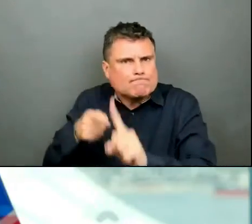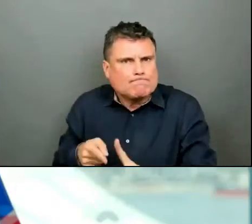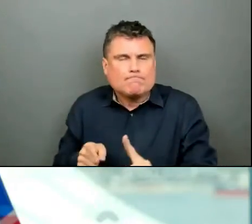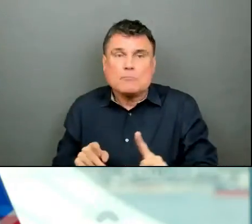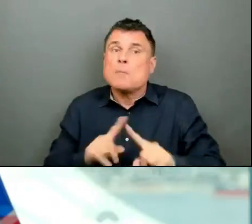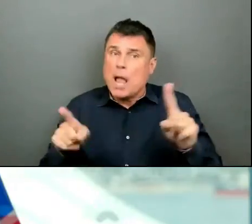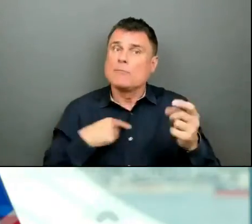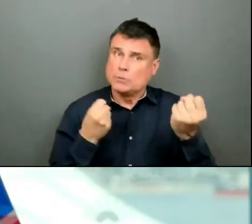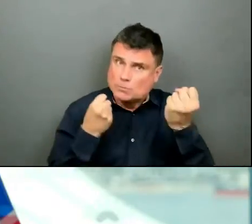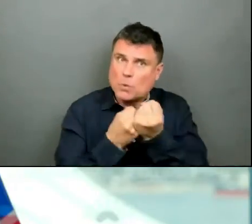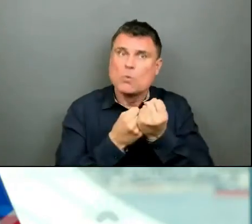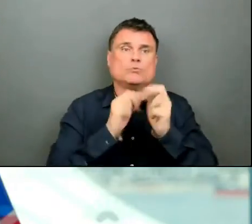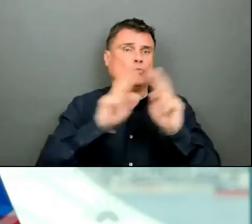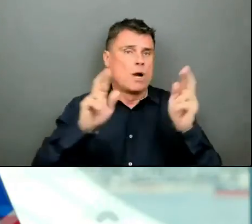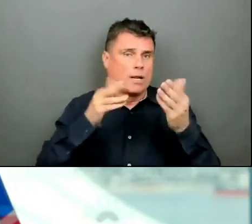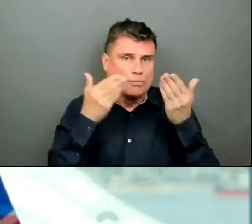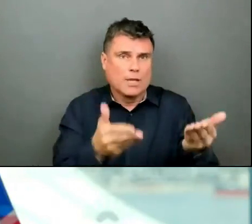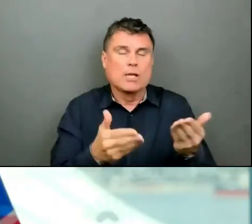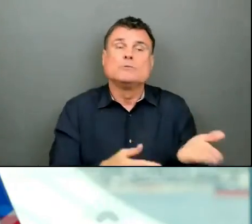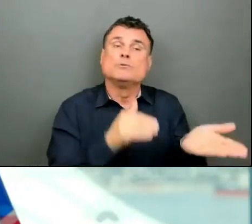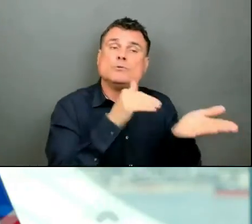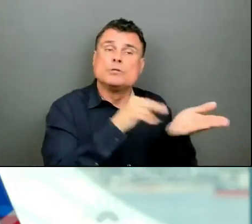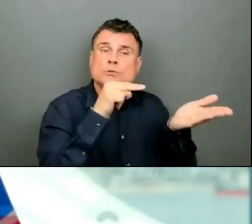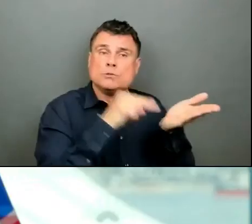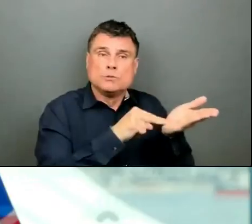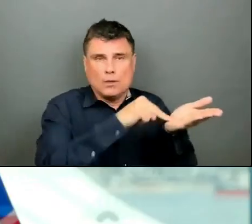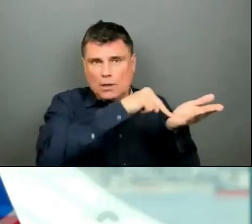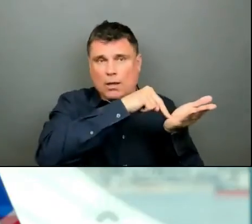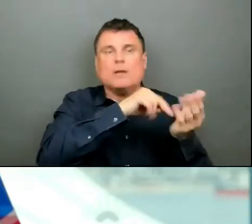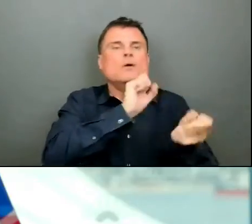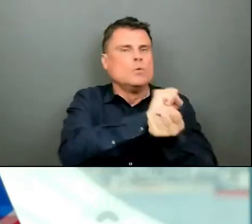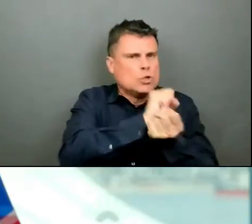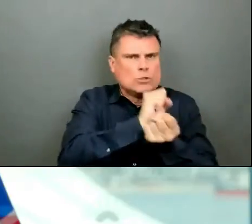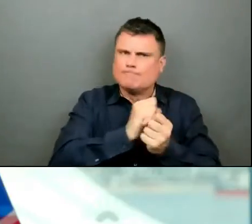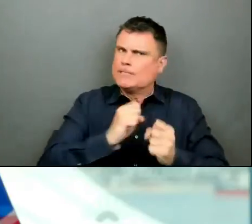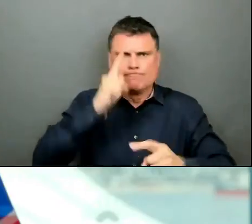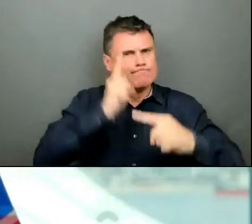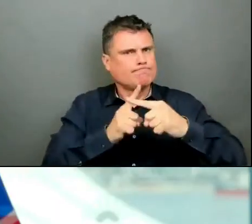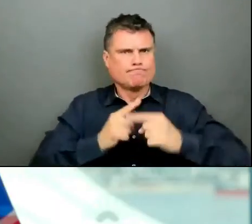fact that some one does this work in high pressure, and this is in